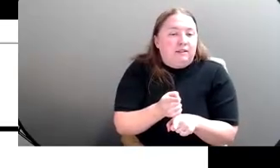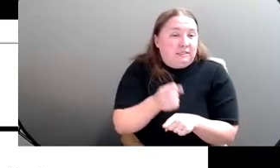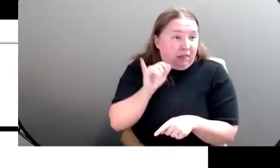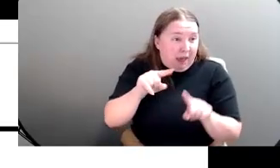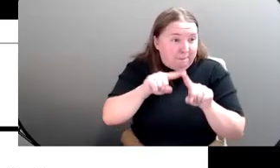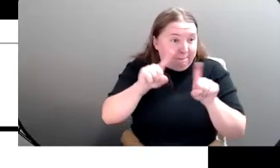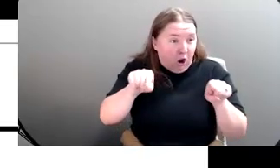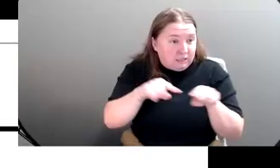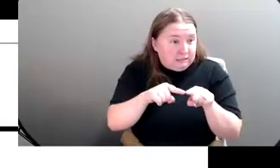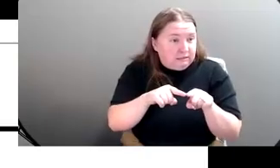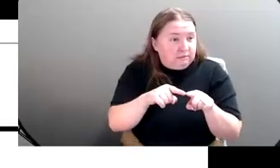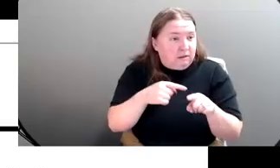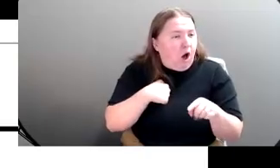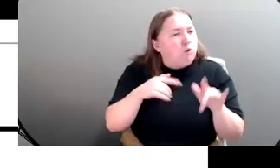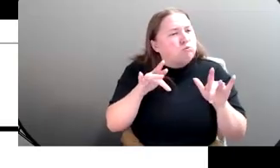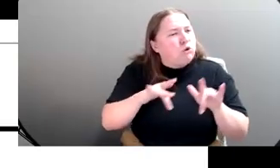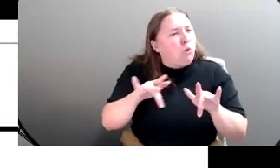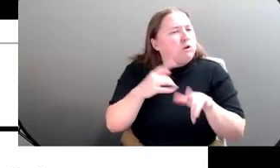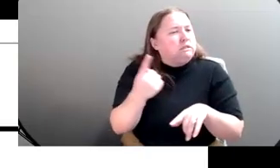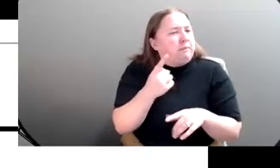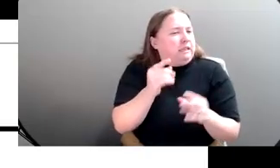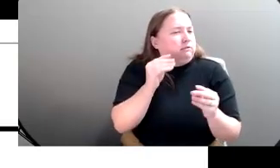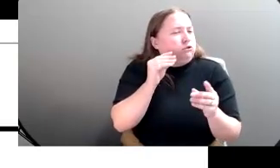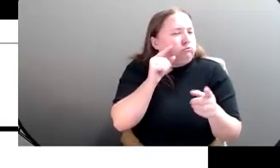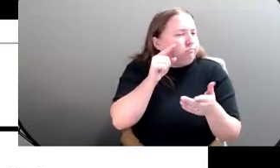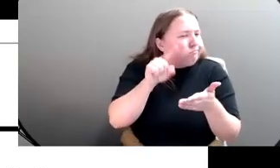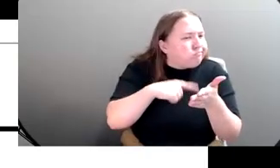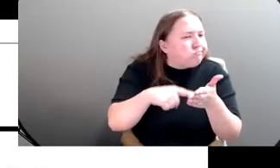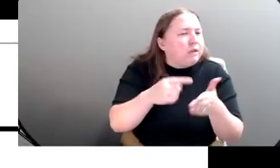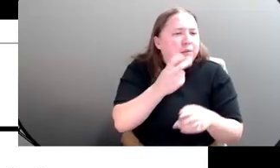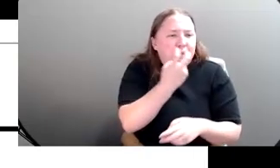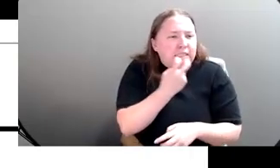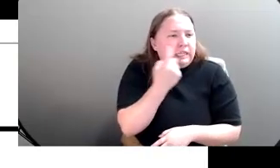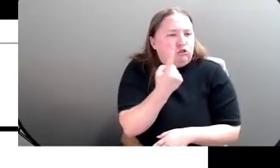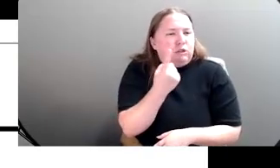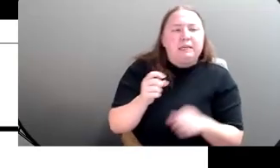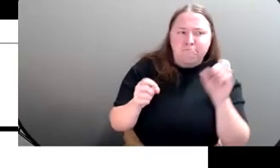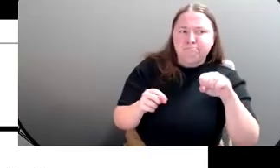I mean, I'll record something to correct the pronunciation or things like that. Yes. Yes, exactly.